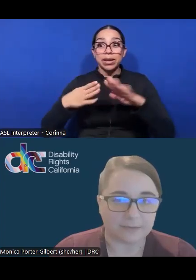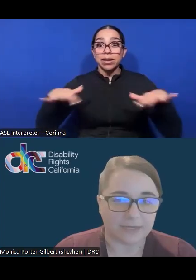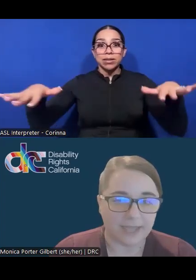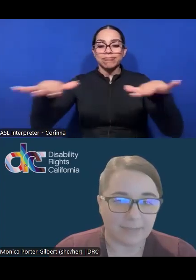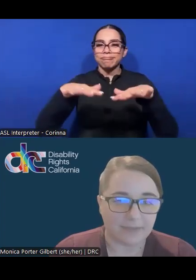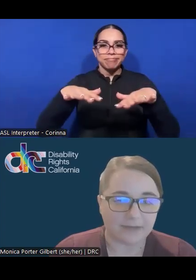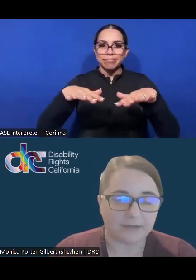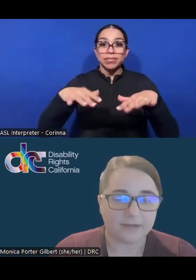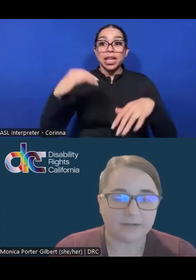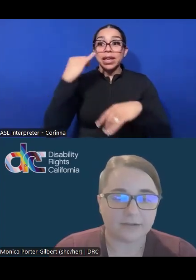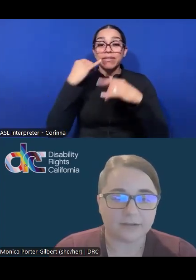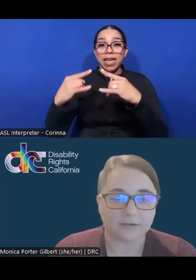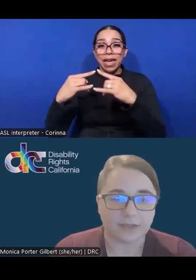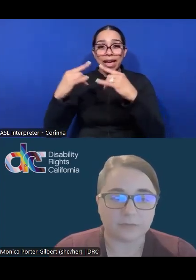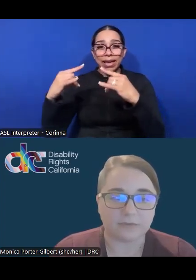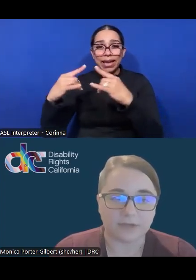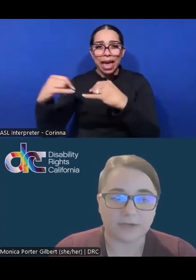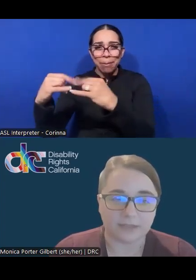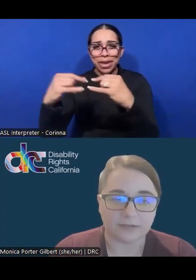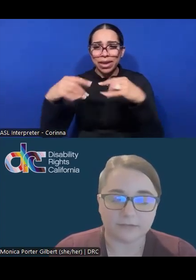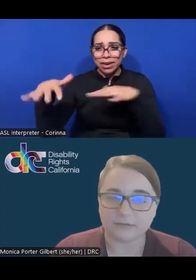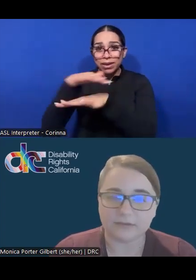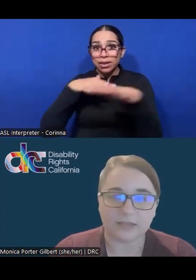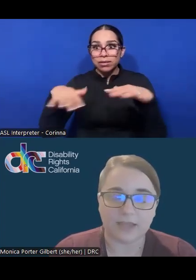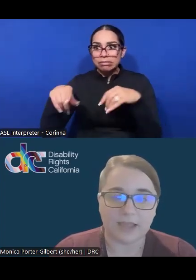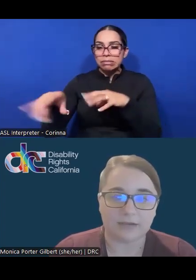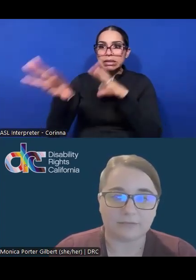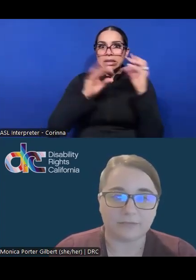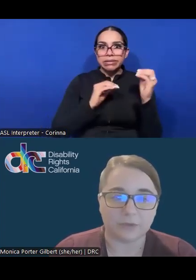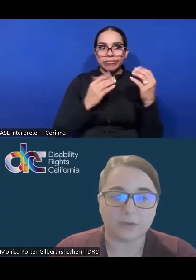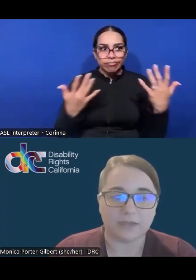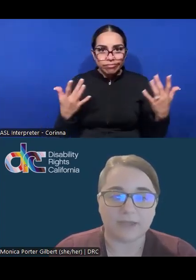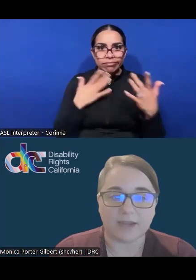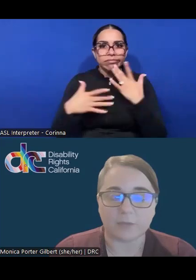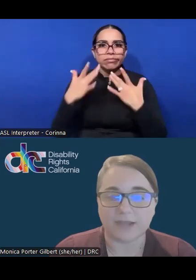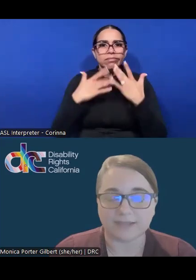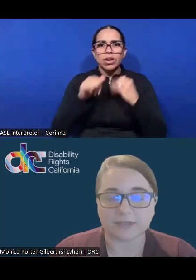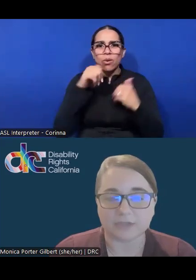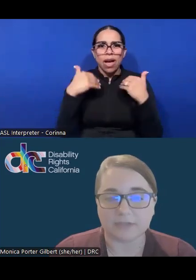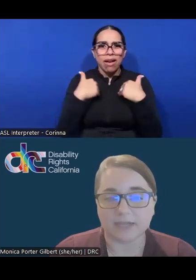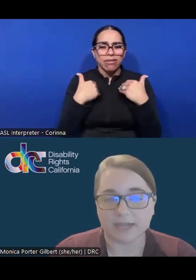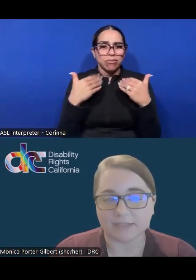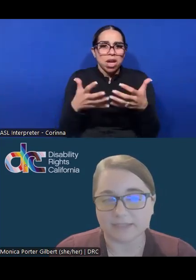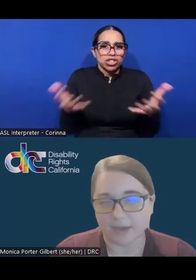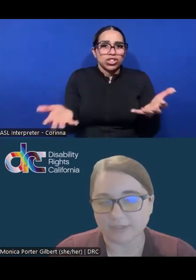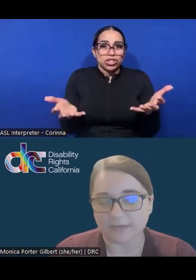from an encampment, they're left with very little and few, if anyone, has actually been connected to housing.